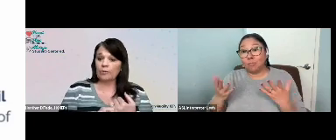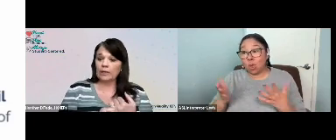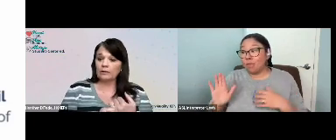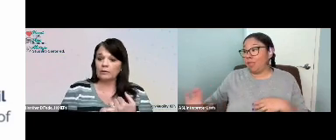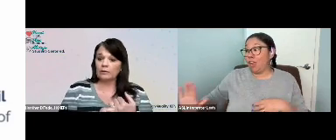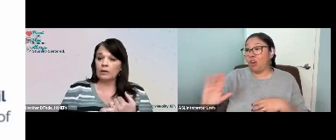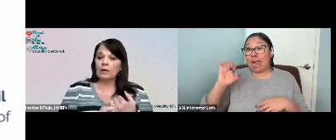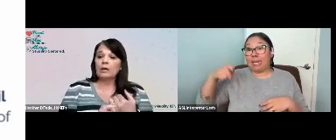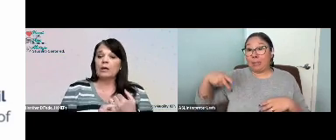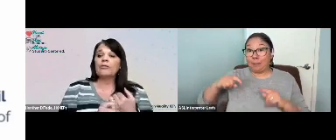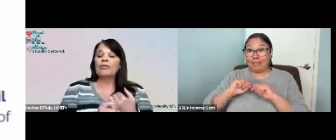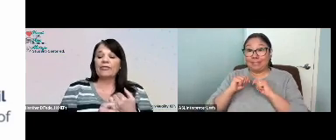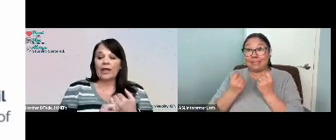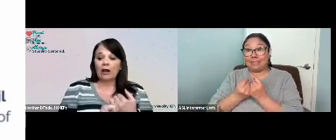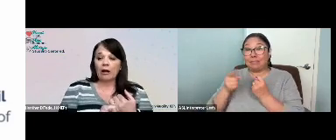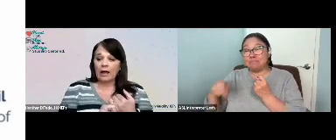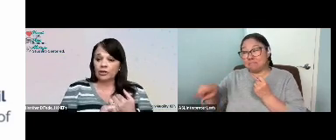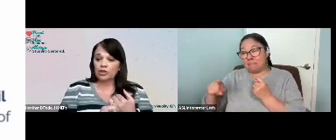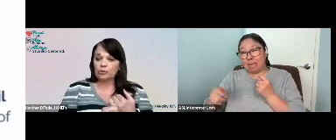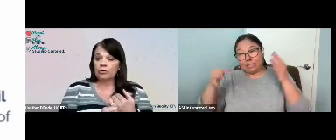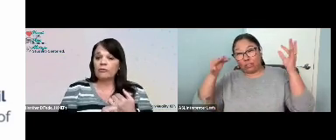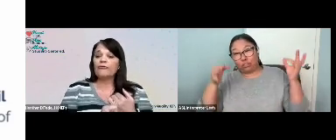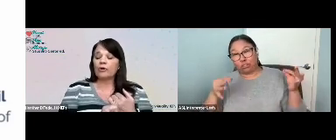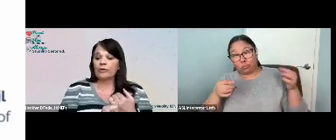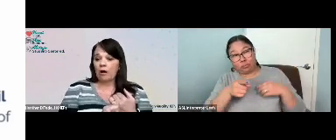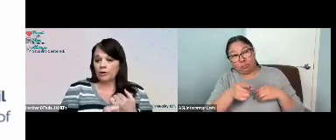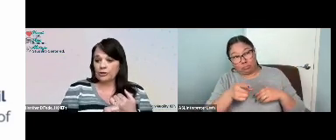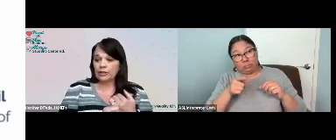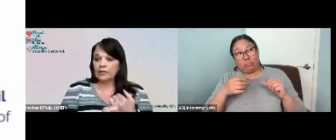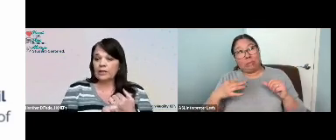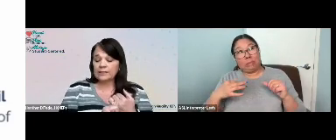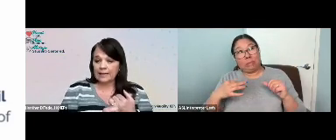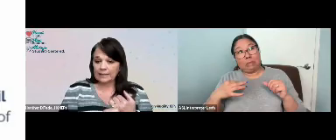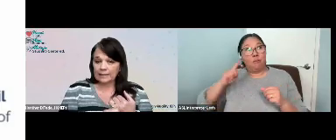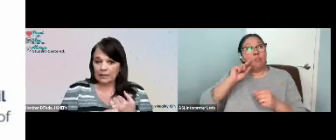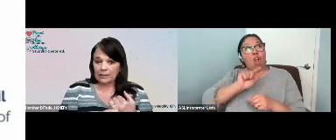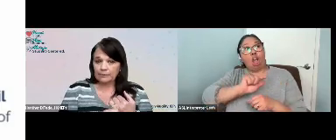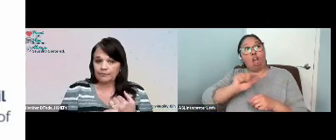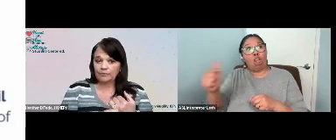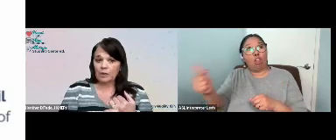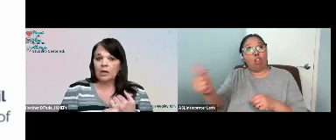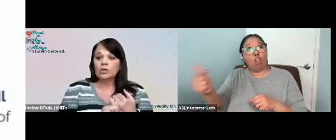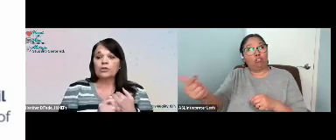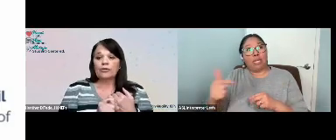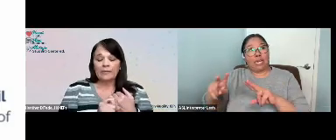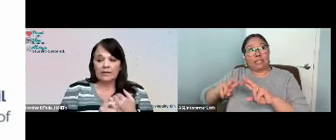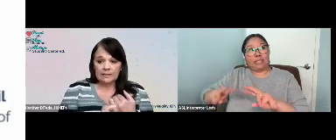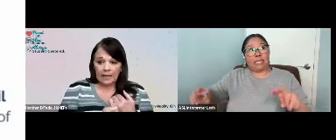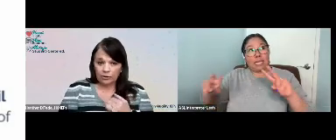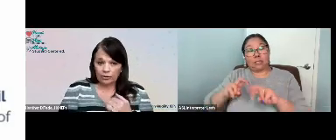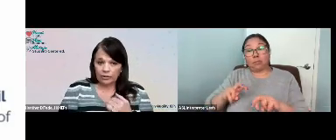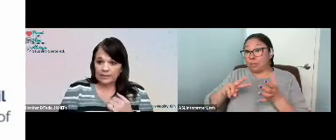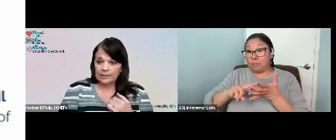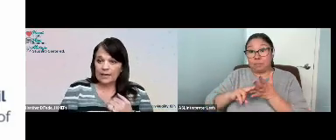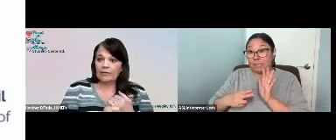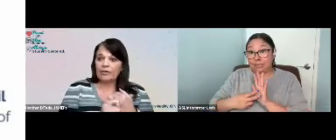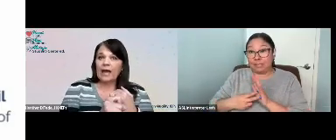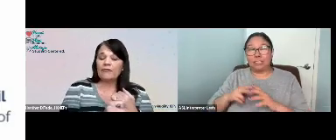determine that they are eligible for the alternate assessment. So that means as Kristin said,